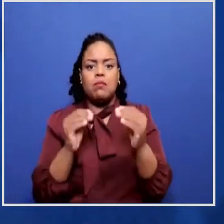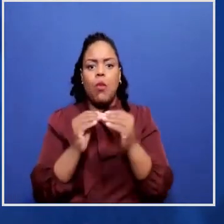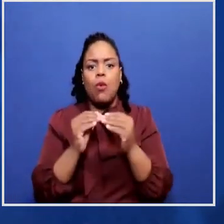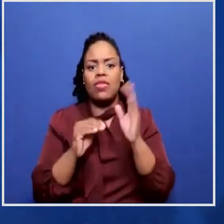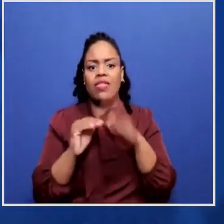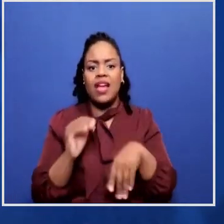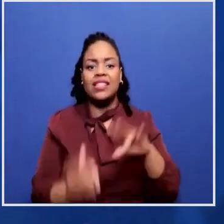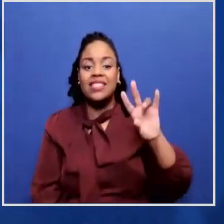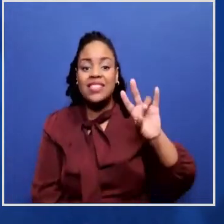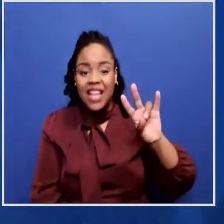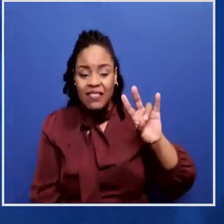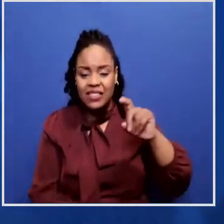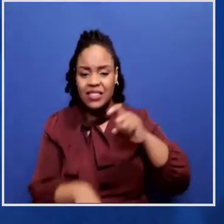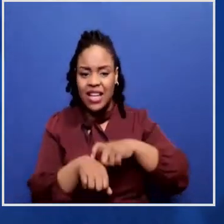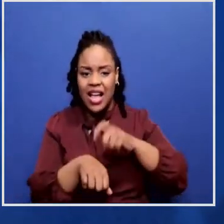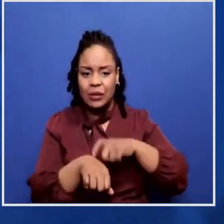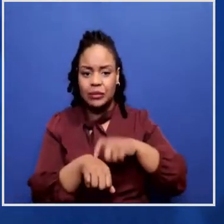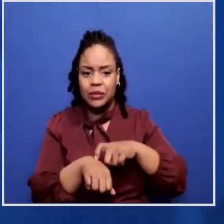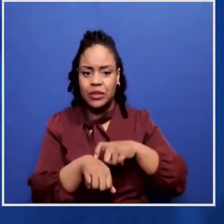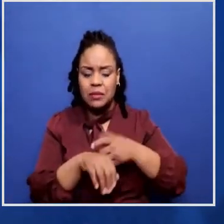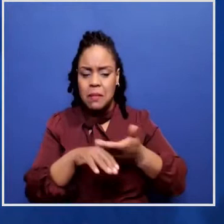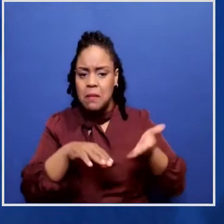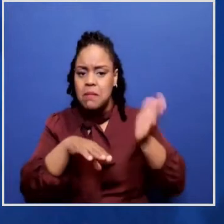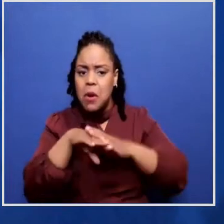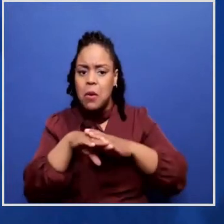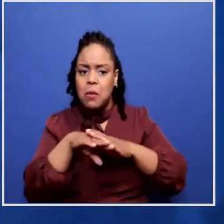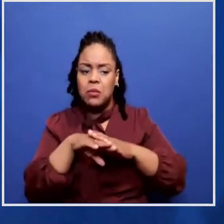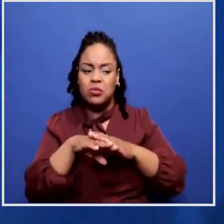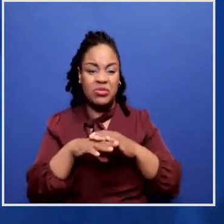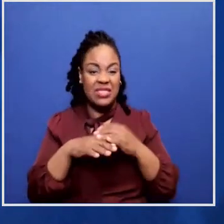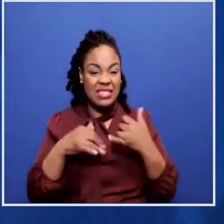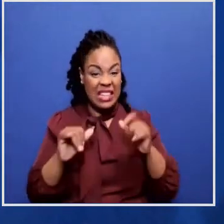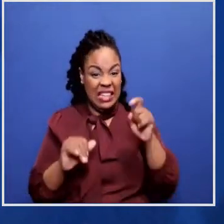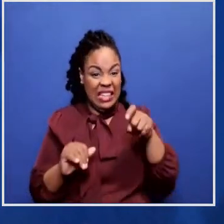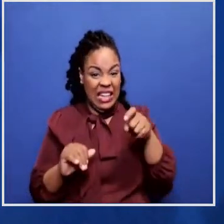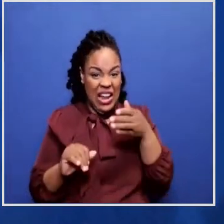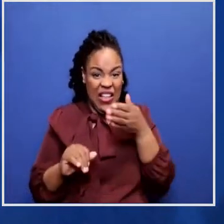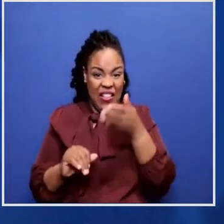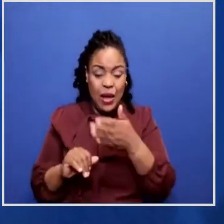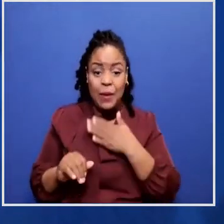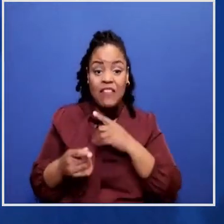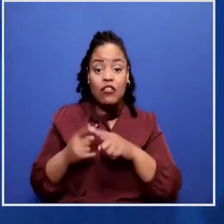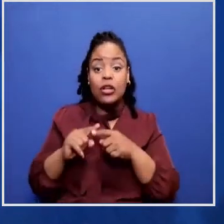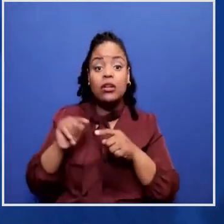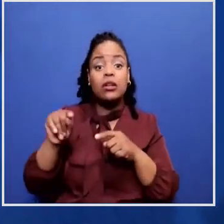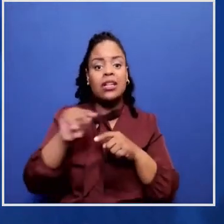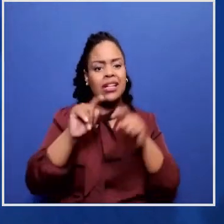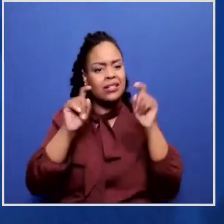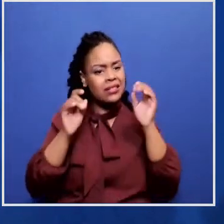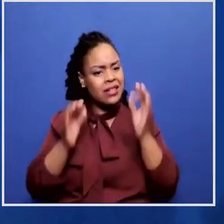MULTIPLIED BY SEVEN. THE NEED IS STILL THERE, MY